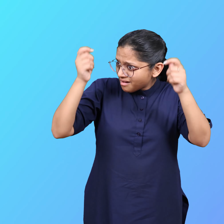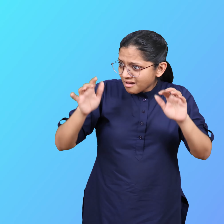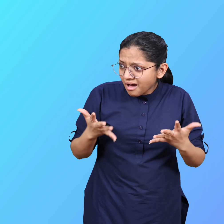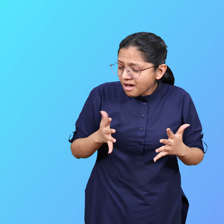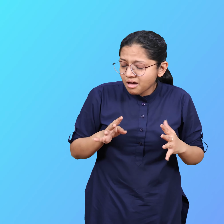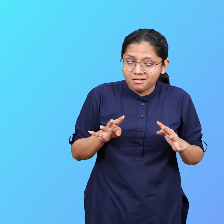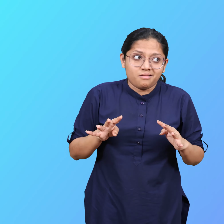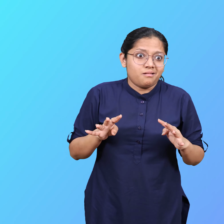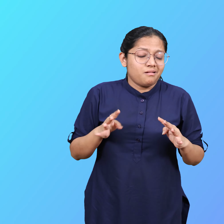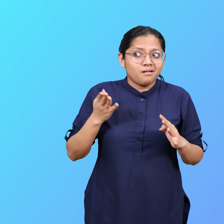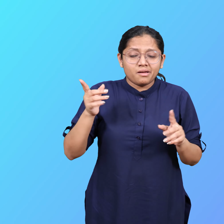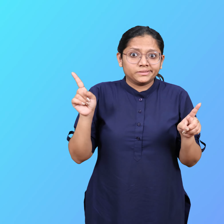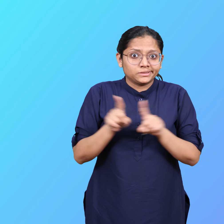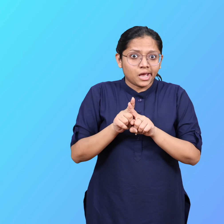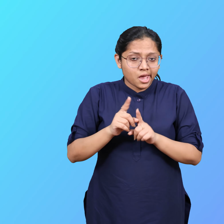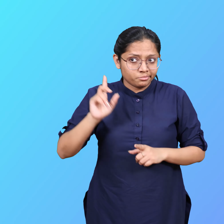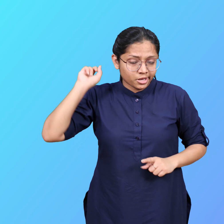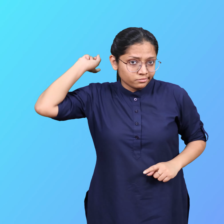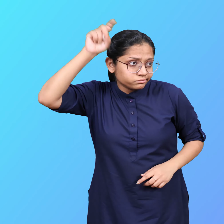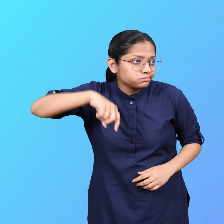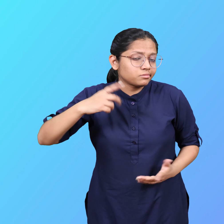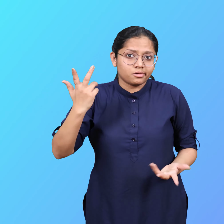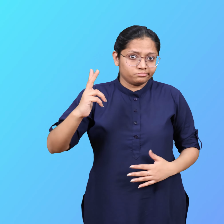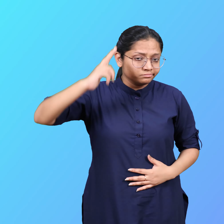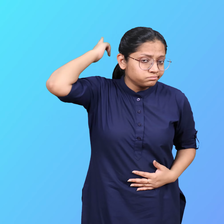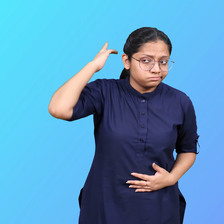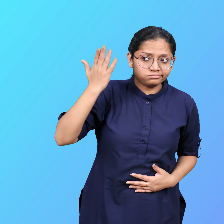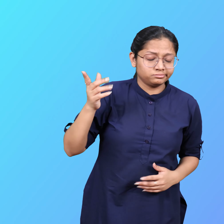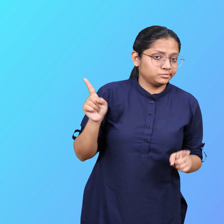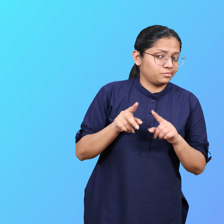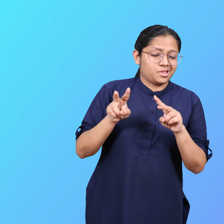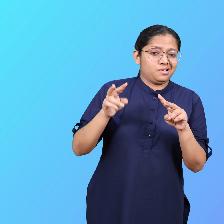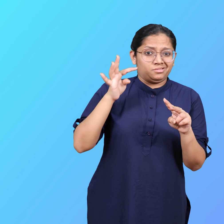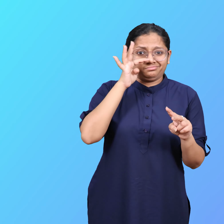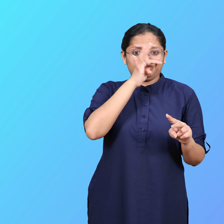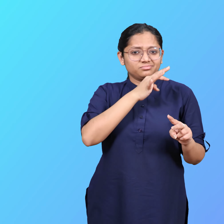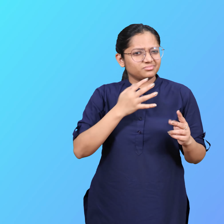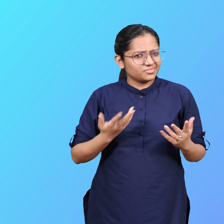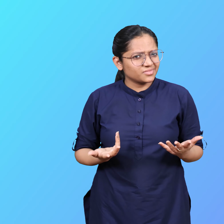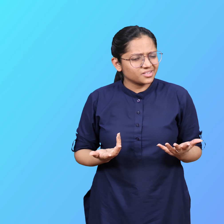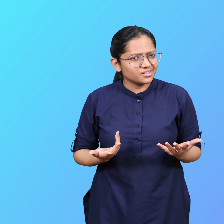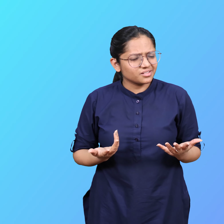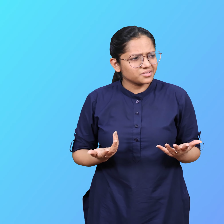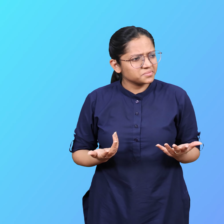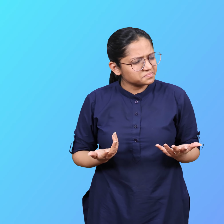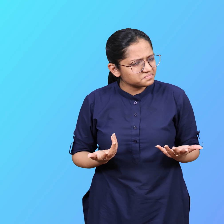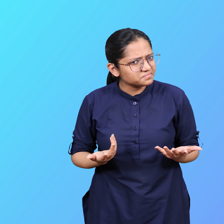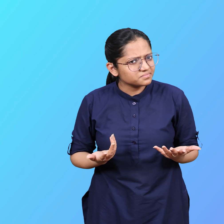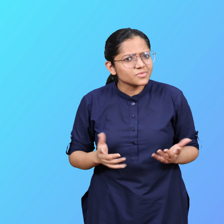Then she is the same as a woman who has her head shaved.